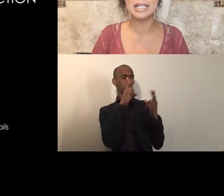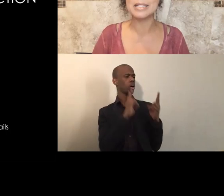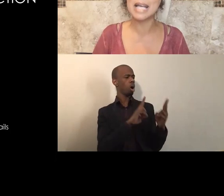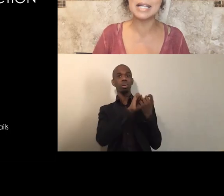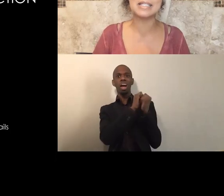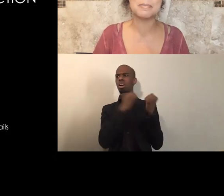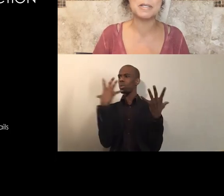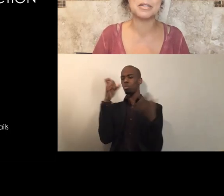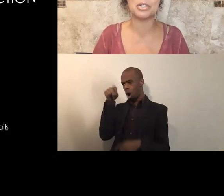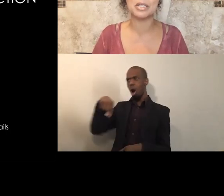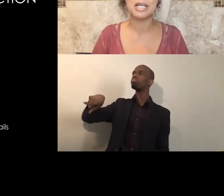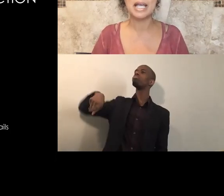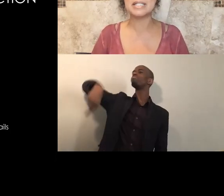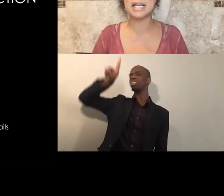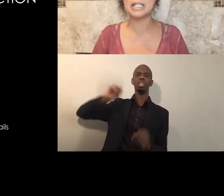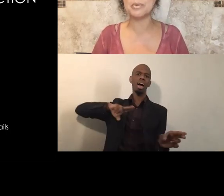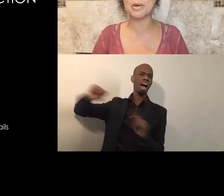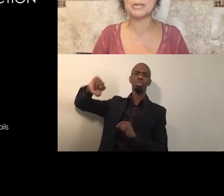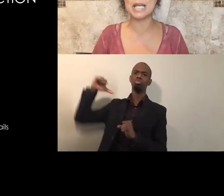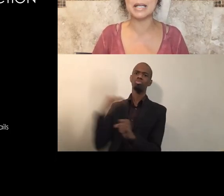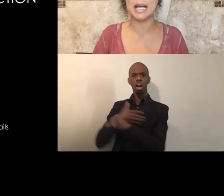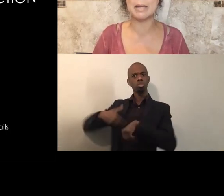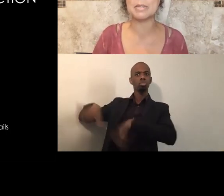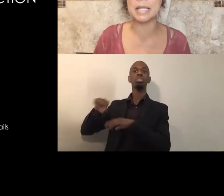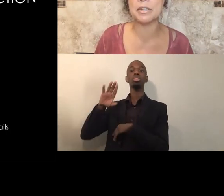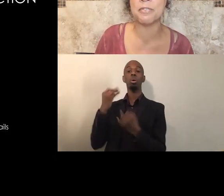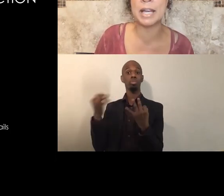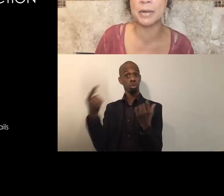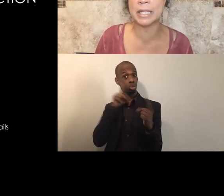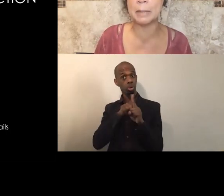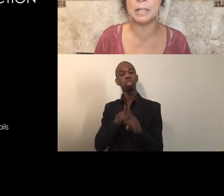can sign this petition at tinyurl.com/firelapdchiefmoore.